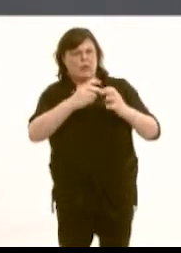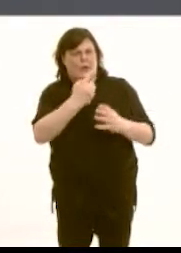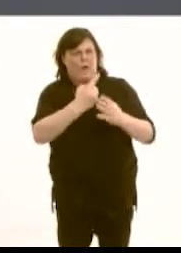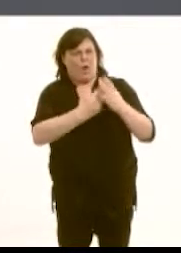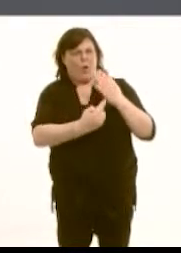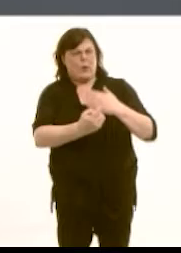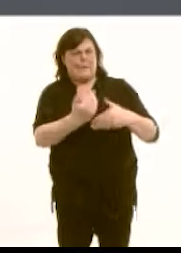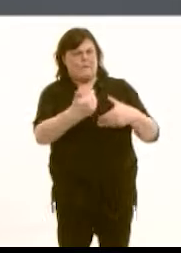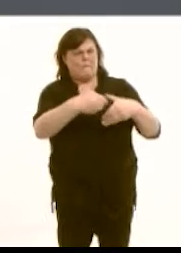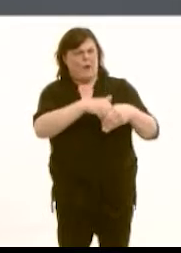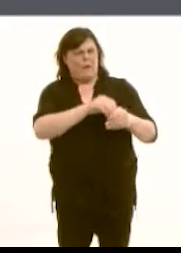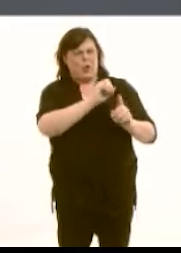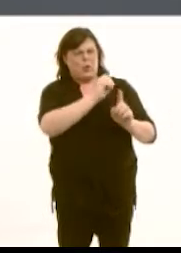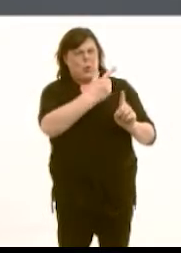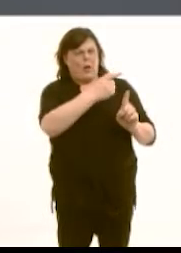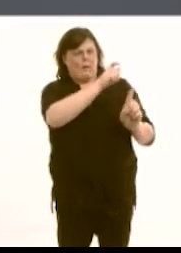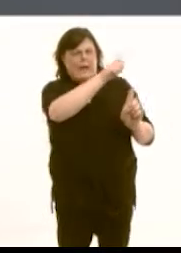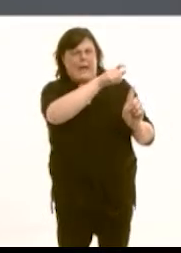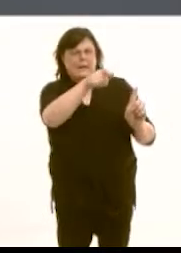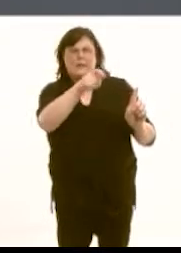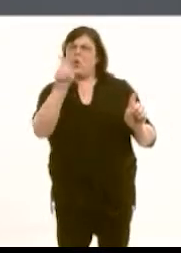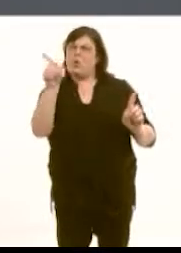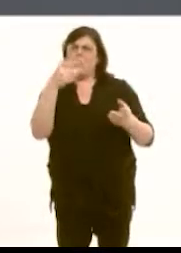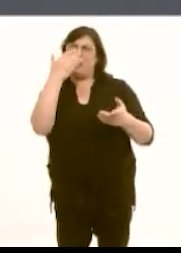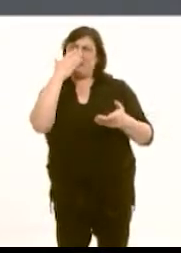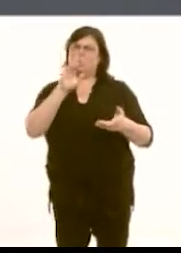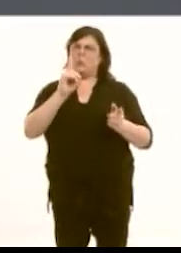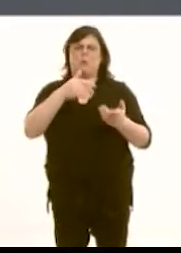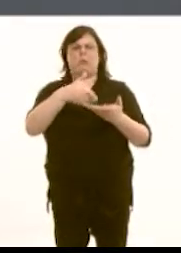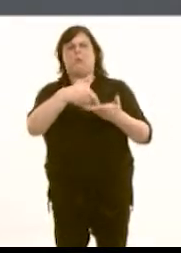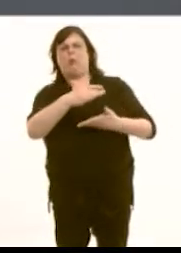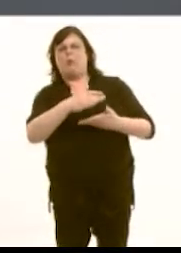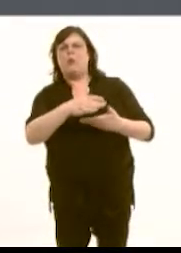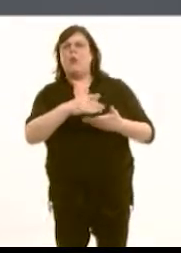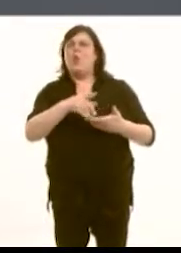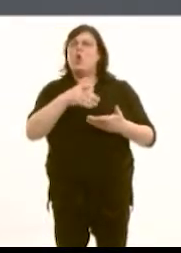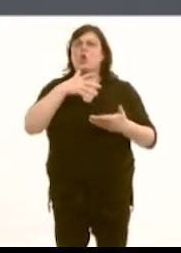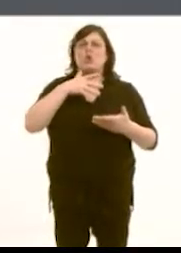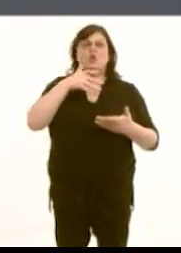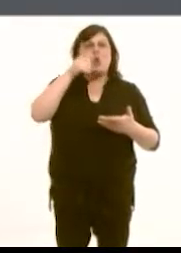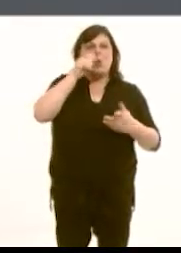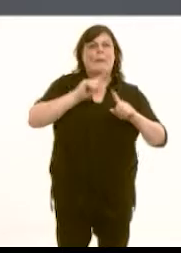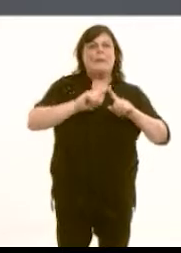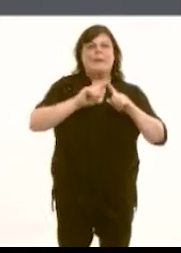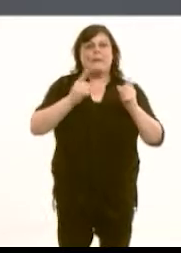Iím sure that you are well aware of the difference between qualitative and quantitative research,